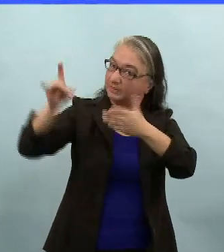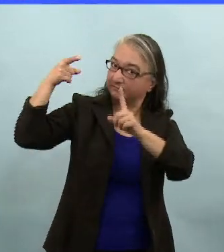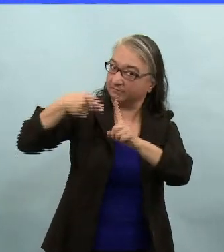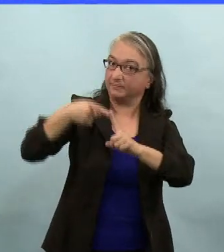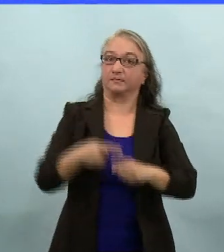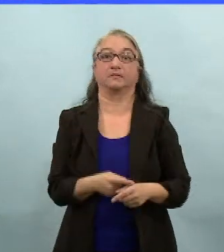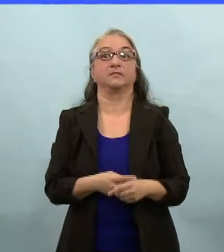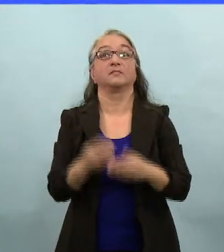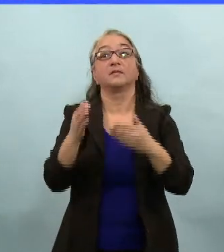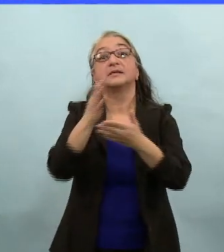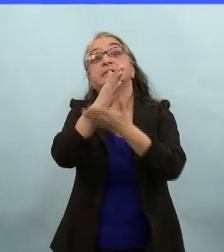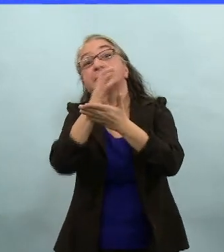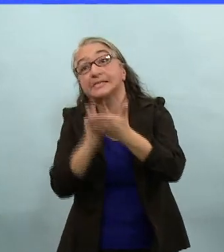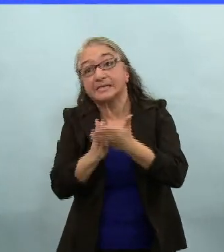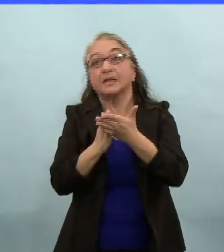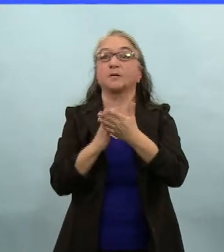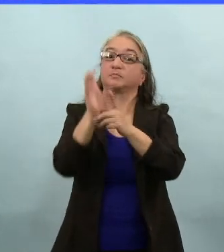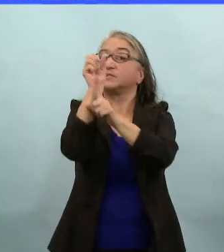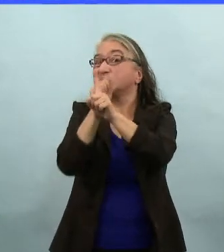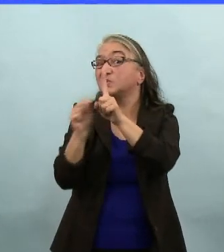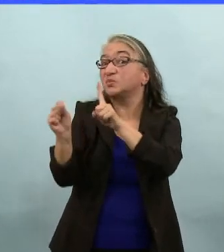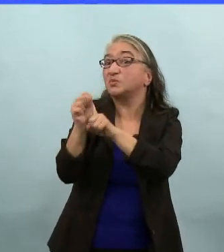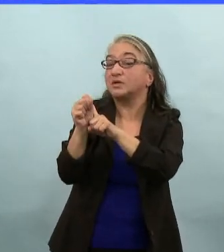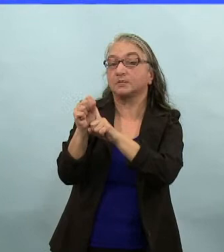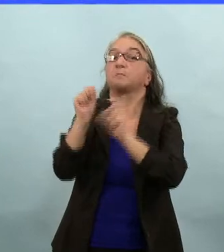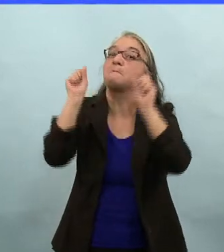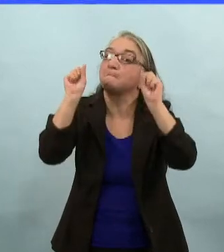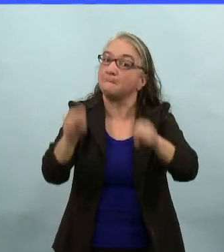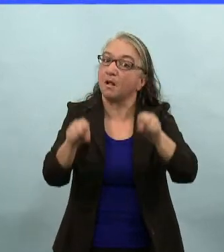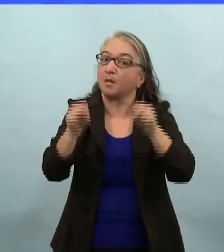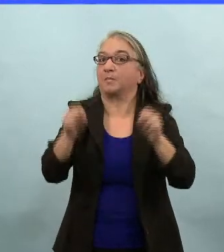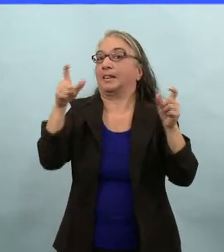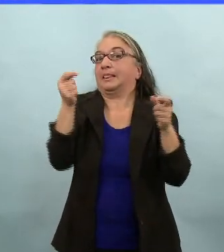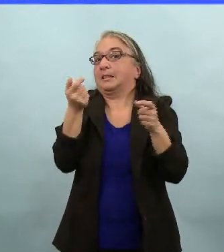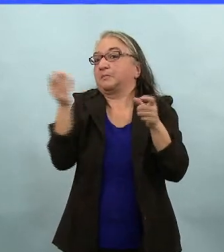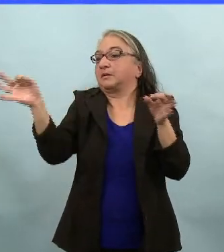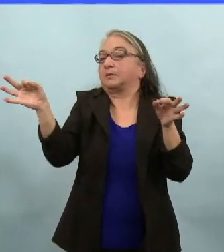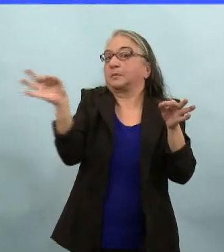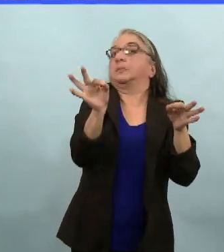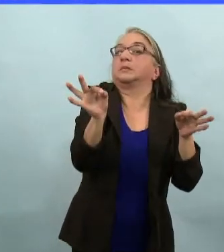between first and second doses for this age group to a minimum of 21 days or three weeks